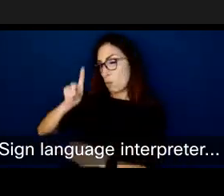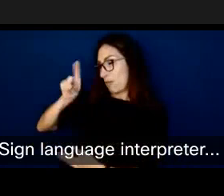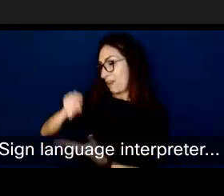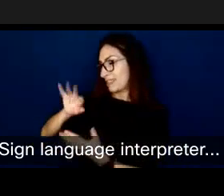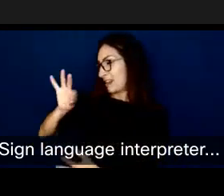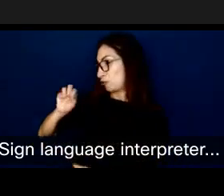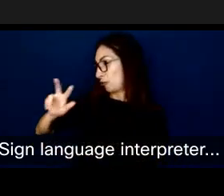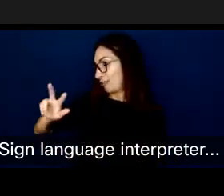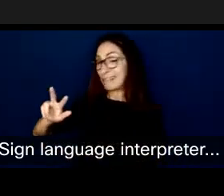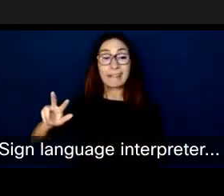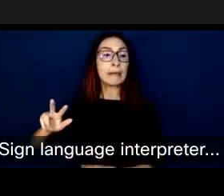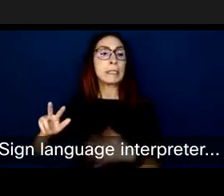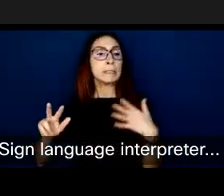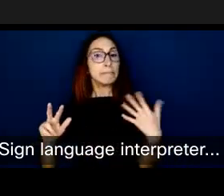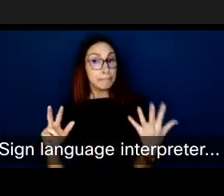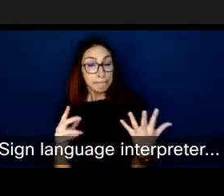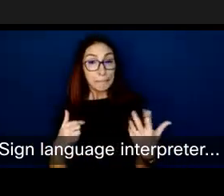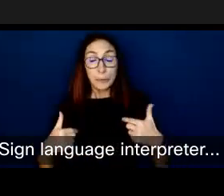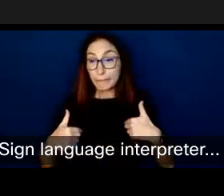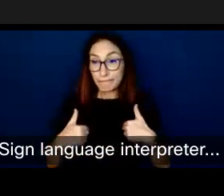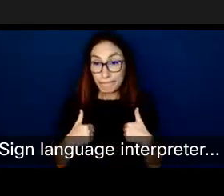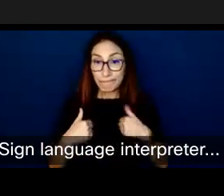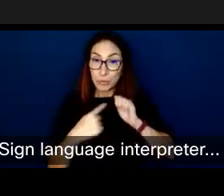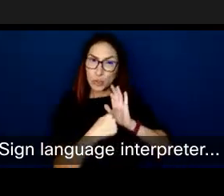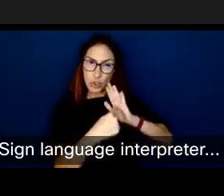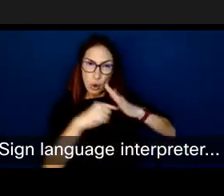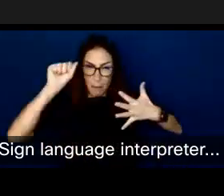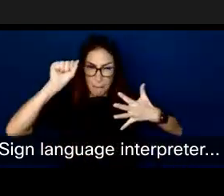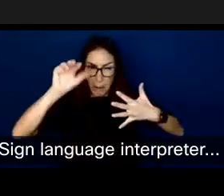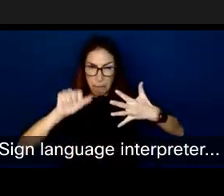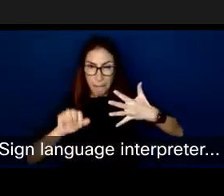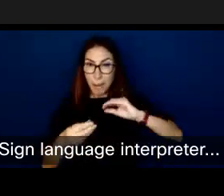sharing this slide to kind of represent the fact that people